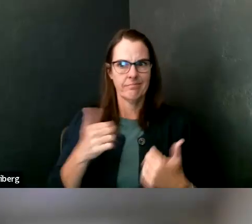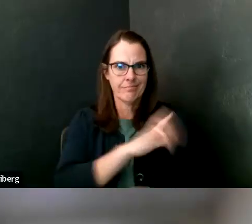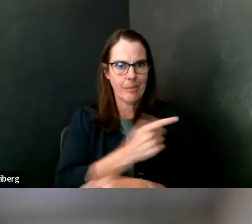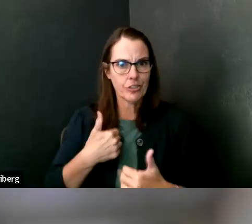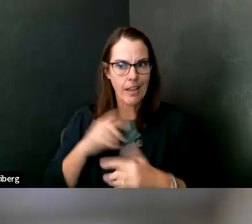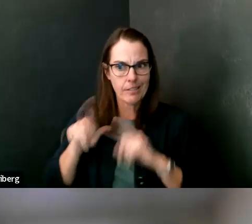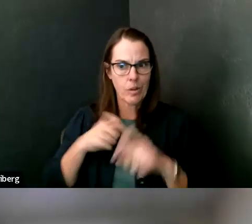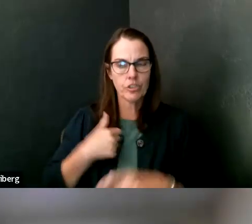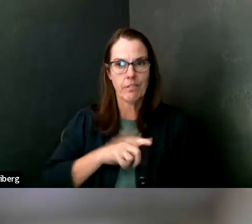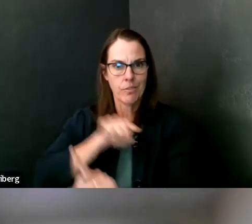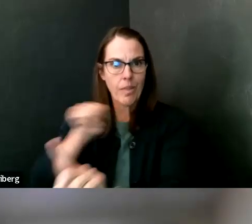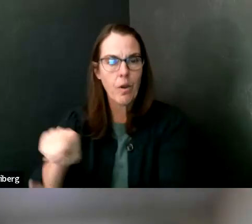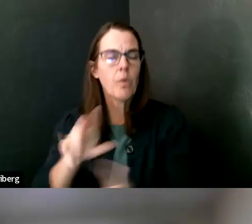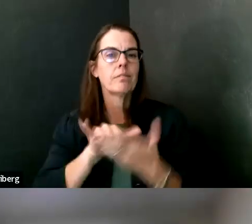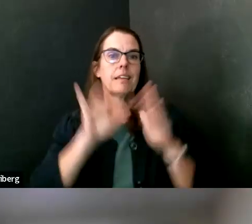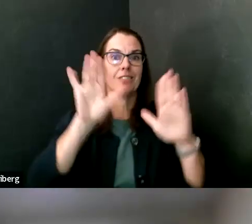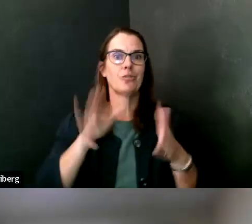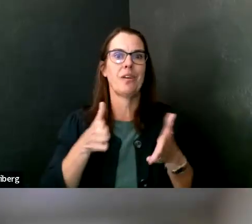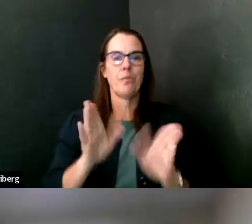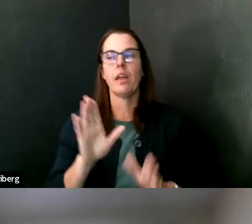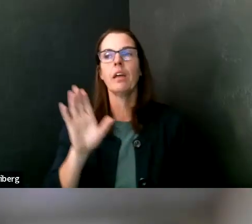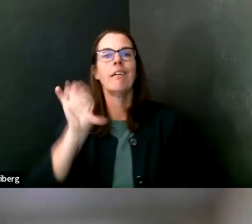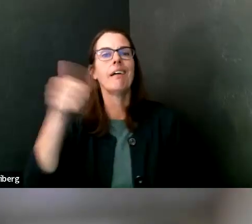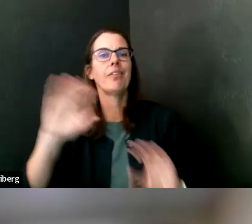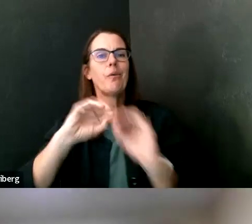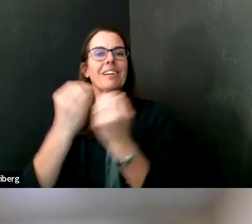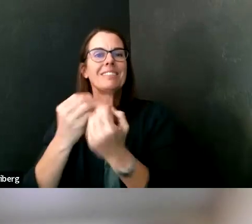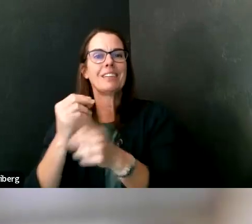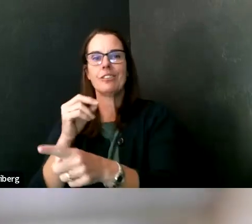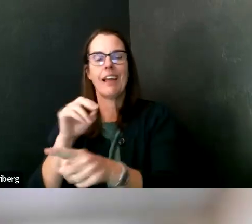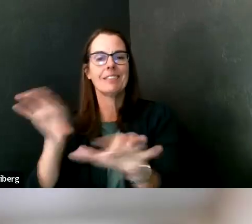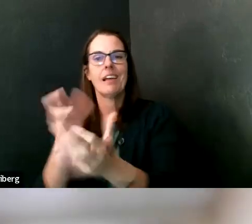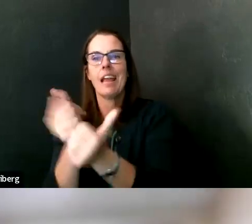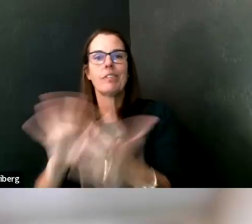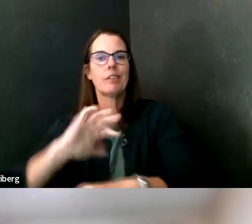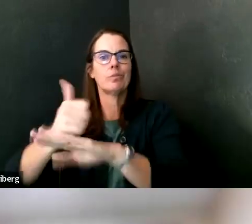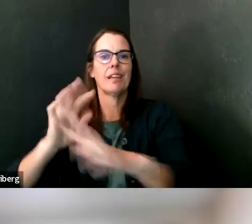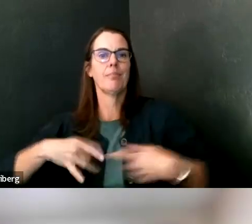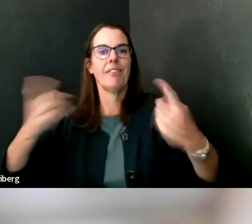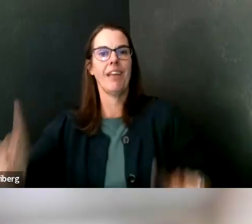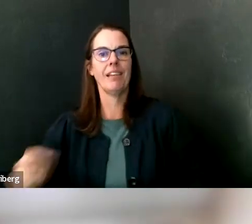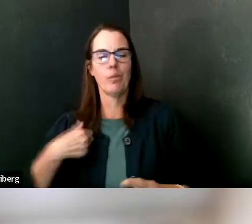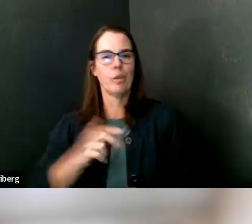that's a great way that somebody else has done all the lifting and outreach for you.